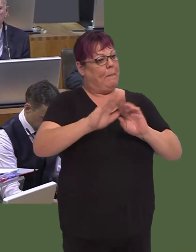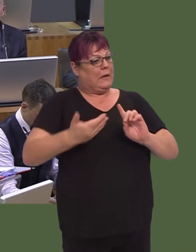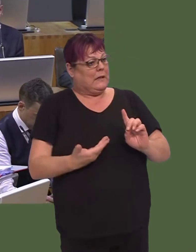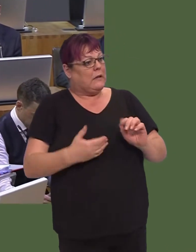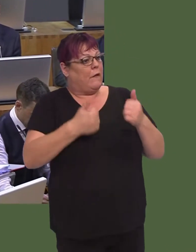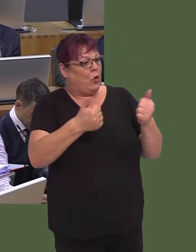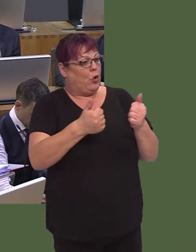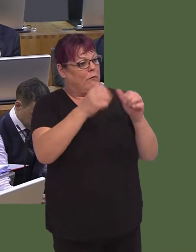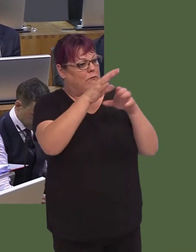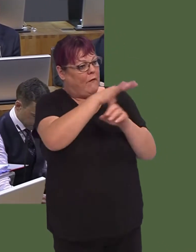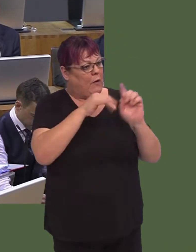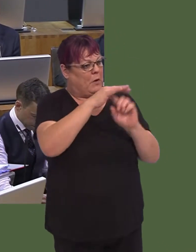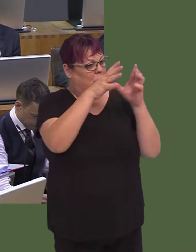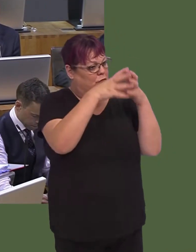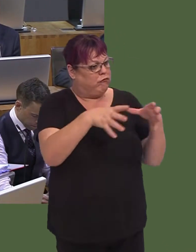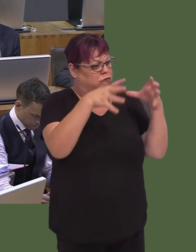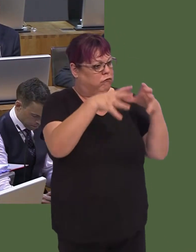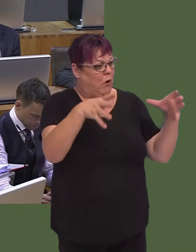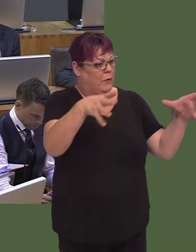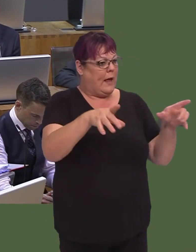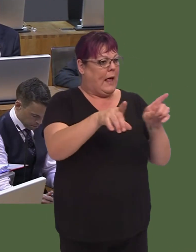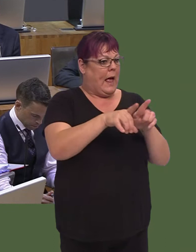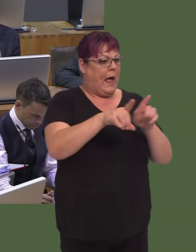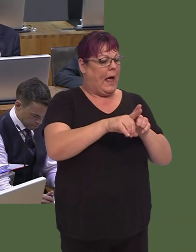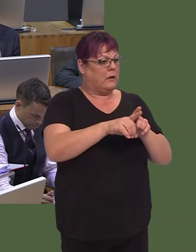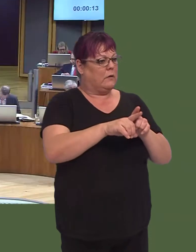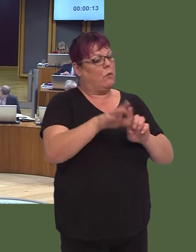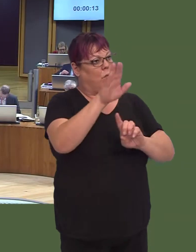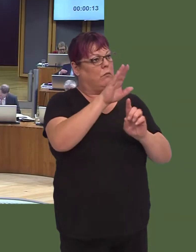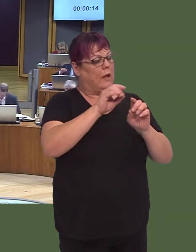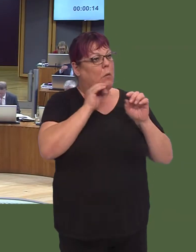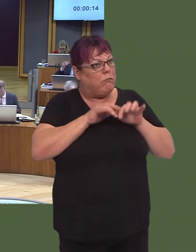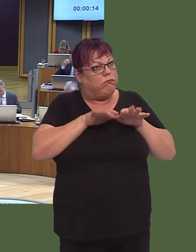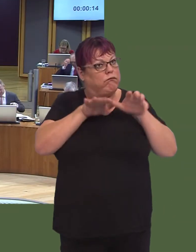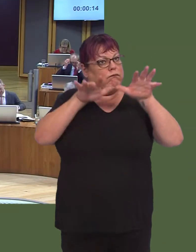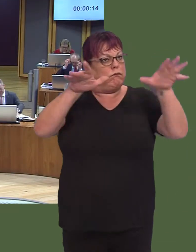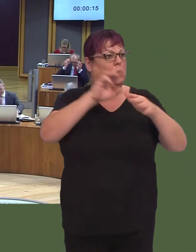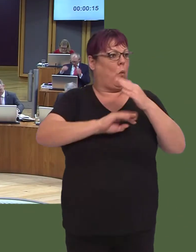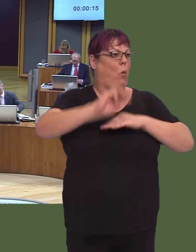the right environment for businesses to grow and thrive and ensure that prosperity is spread to all parts of Wales.